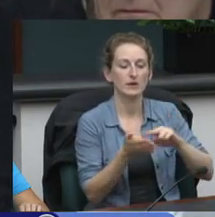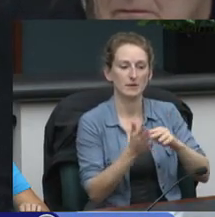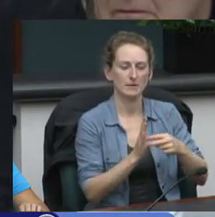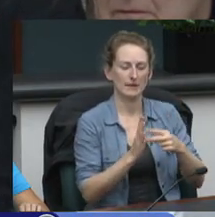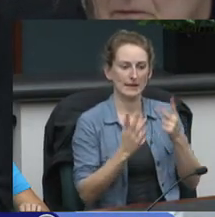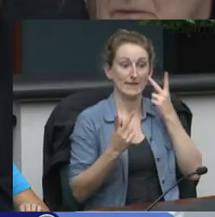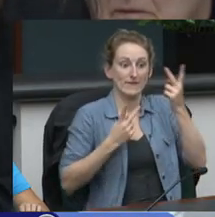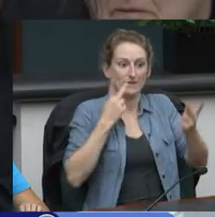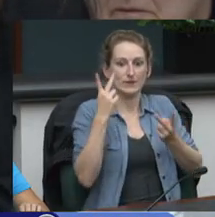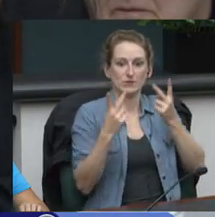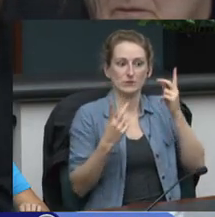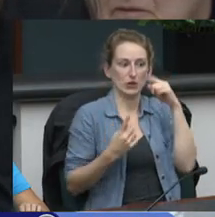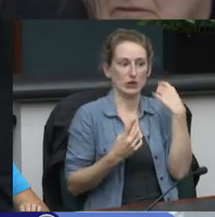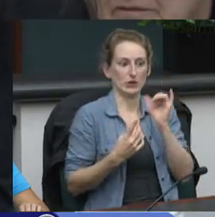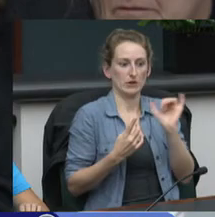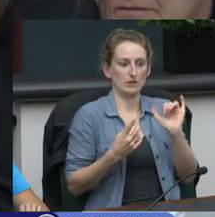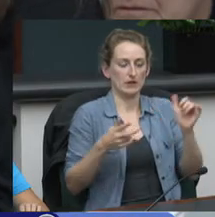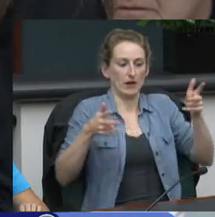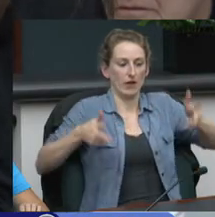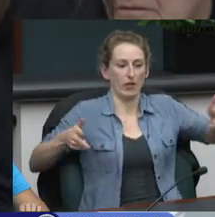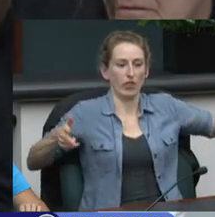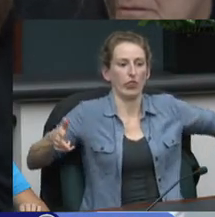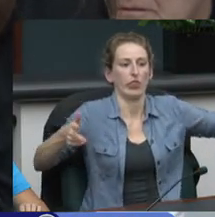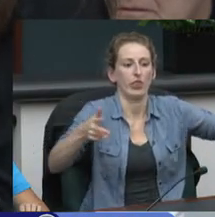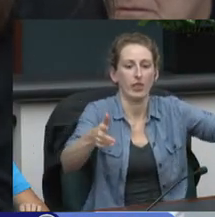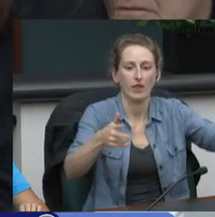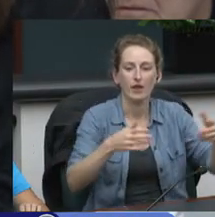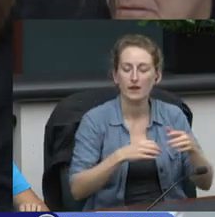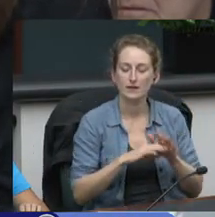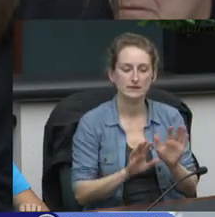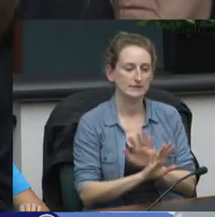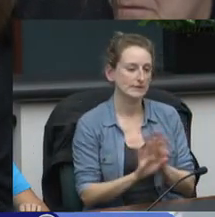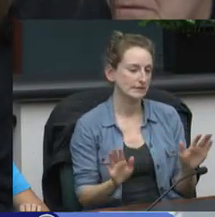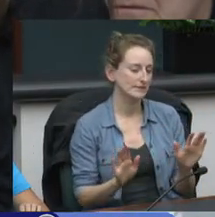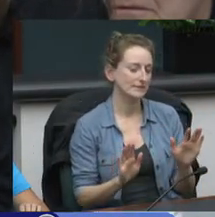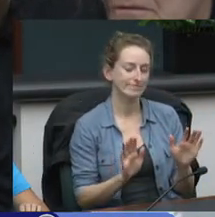encourages illegal speeds new curb cuts should never be allowed for any use if